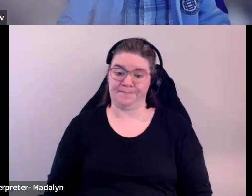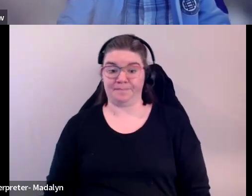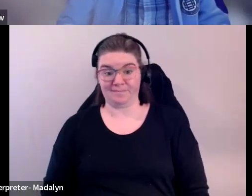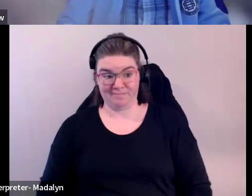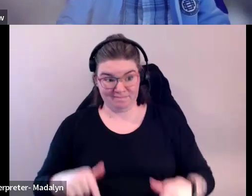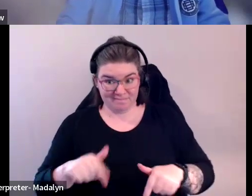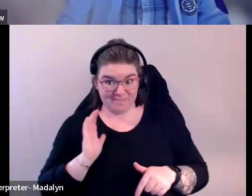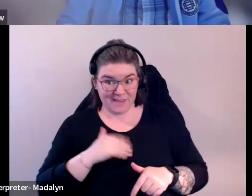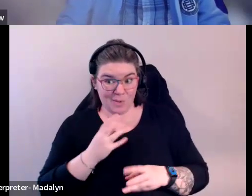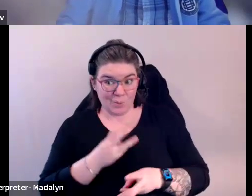Tom Olin: if you can think of